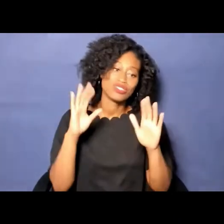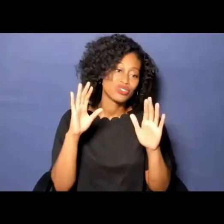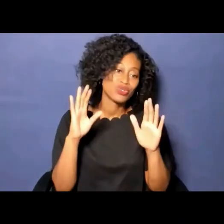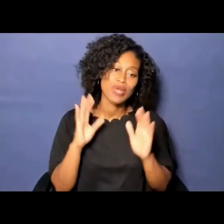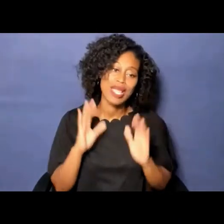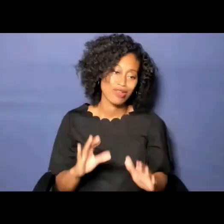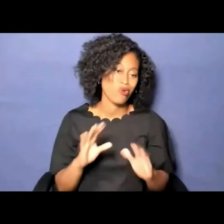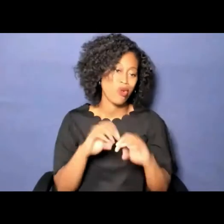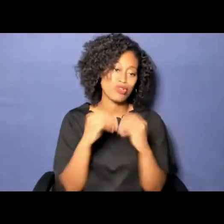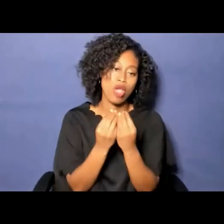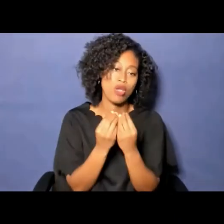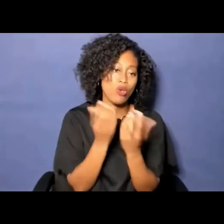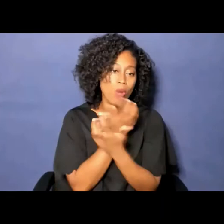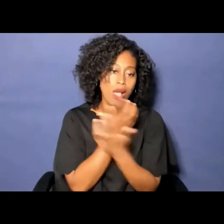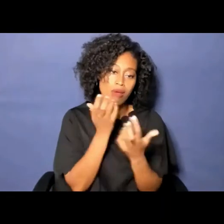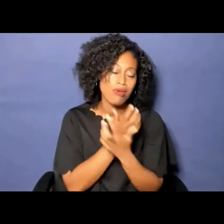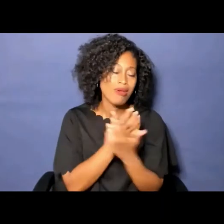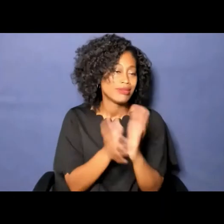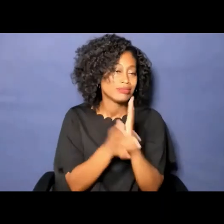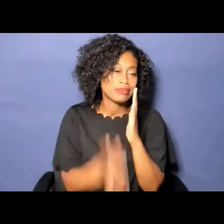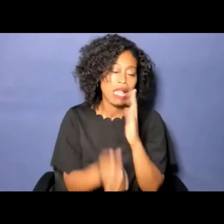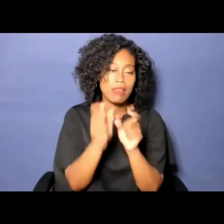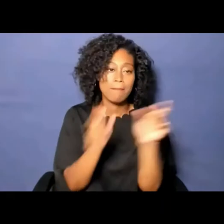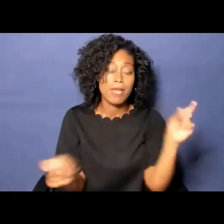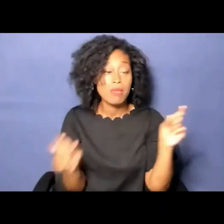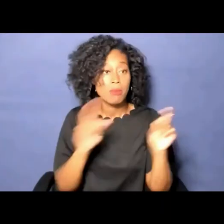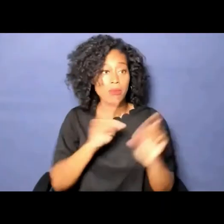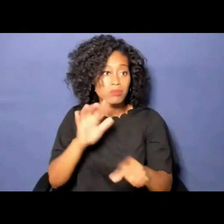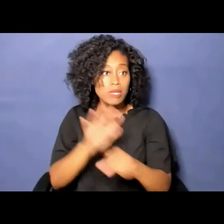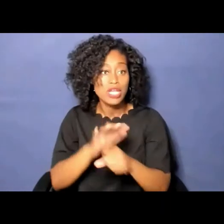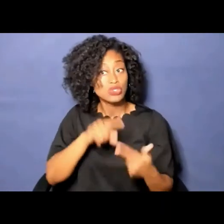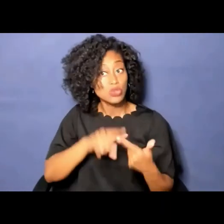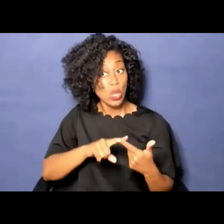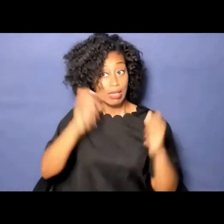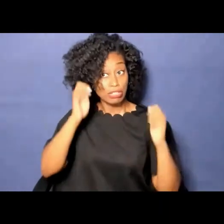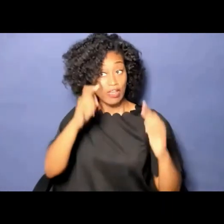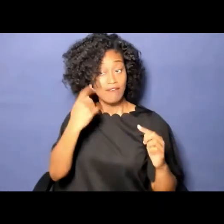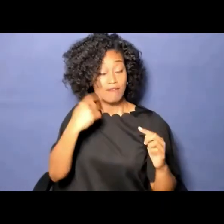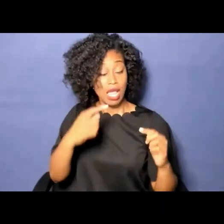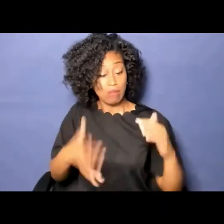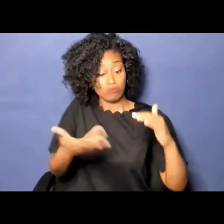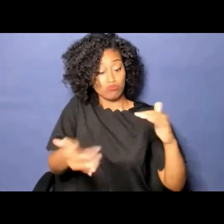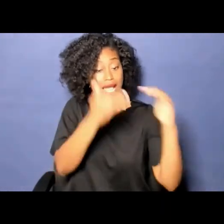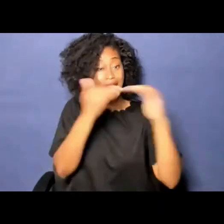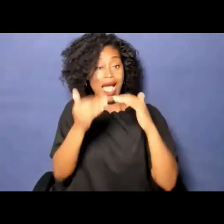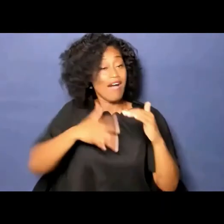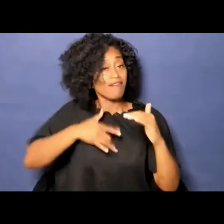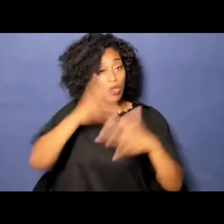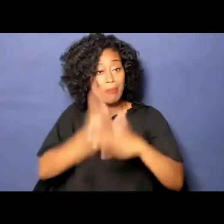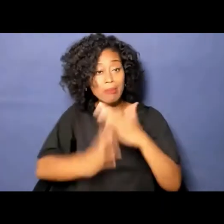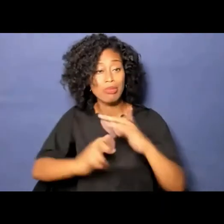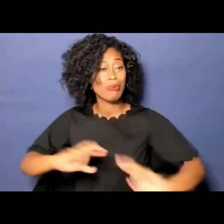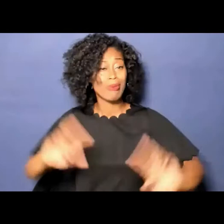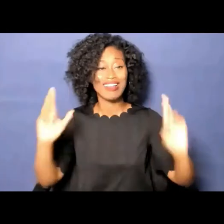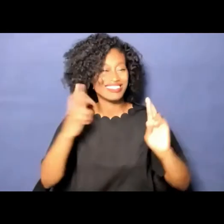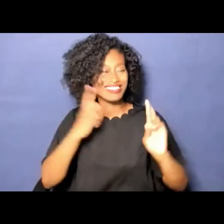committed to education and equity and therefore angrily humbled to offer the stock.